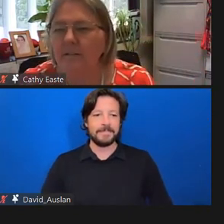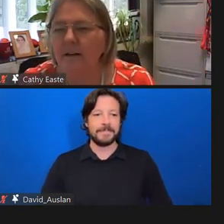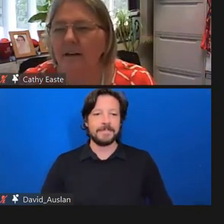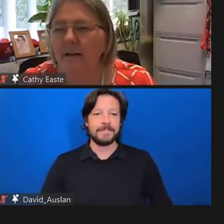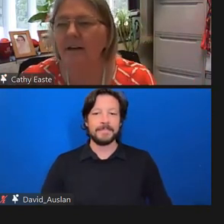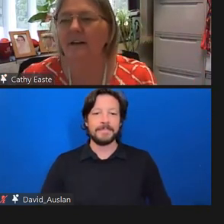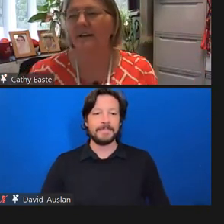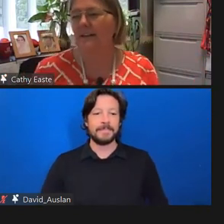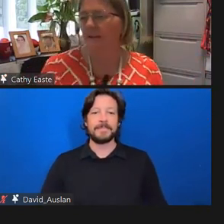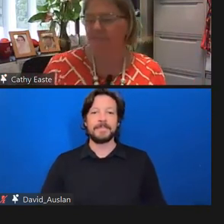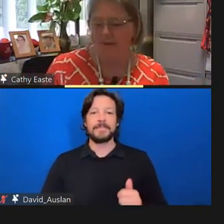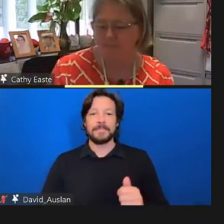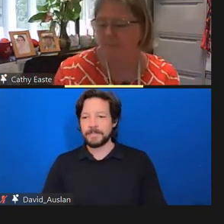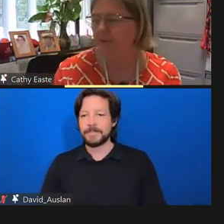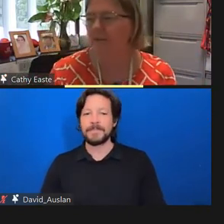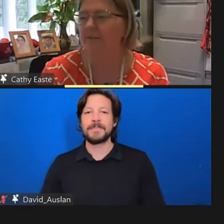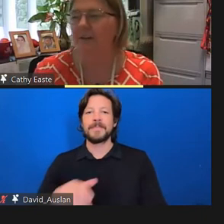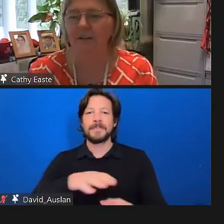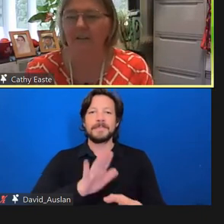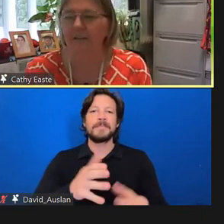Sorry. Cathy, oh you're on mute. CATHY: Okay. Yep. Unmute myself. I